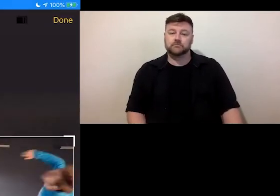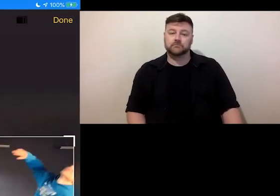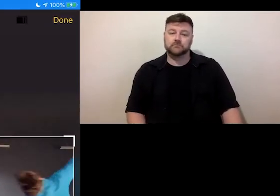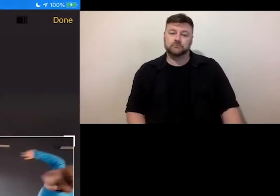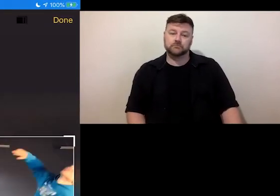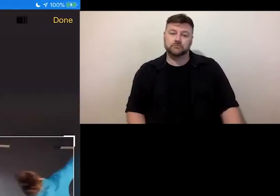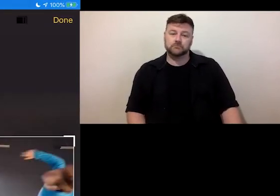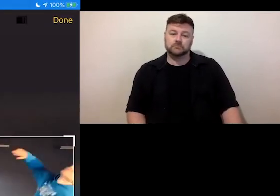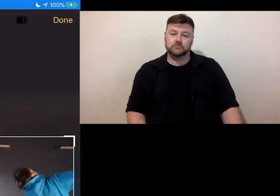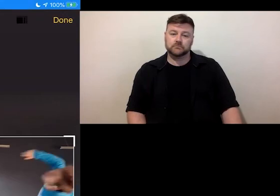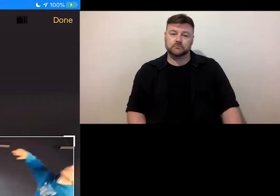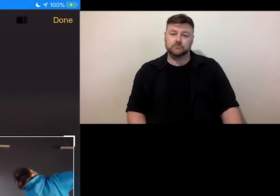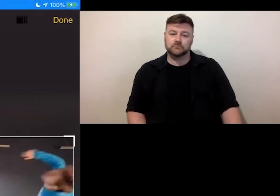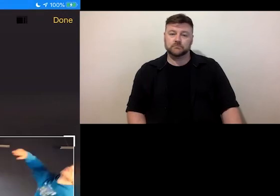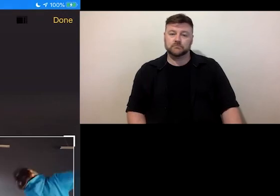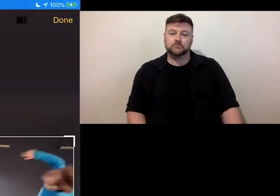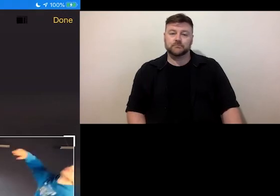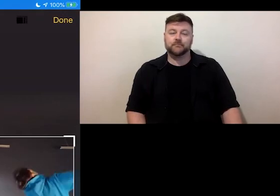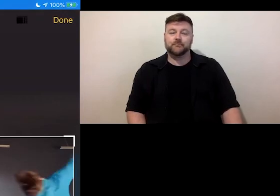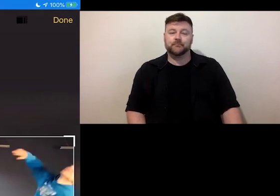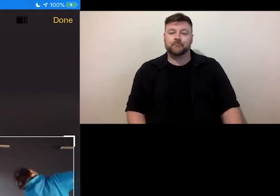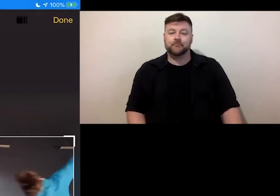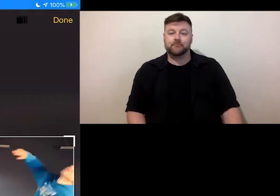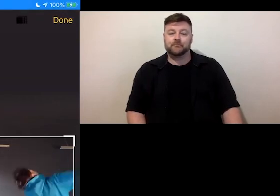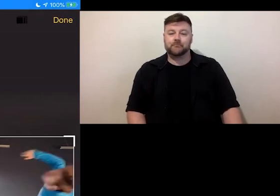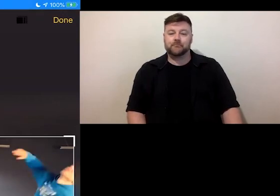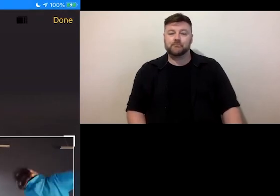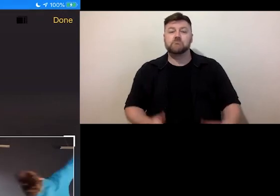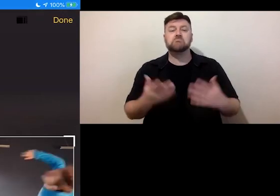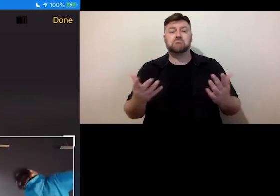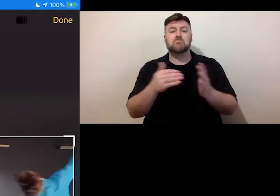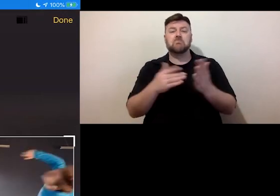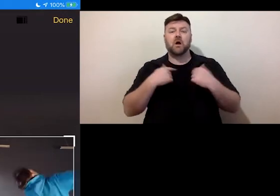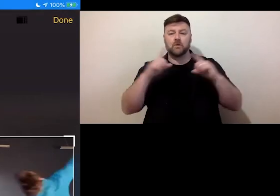Now, what I notice now that I've cropped in is that there's